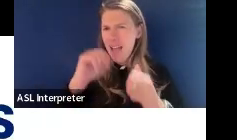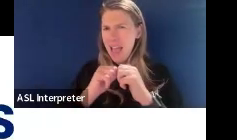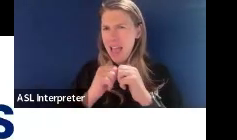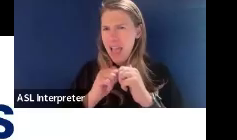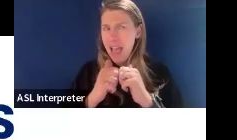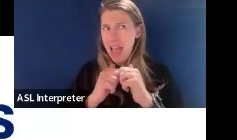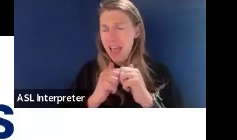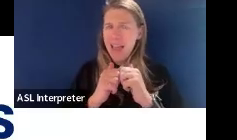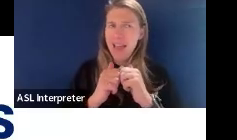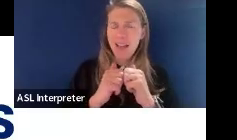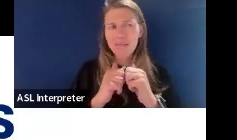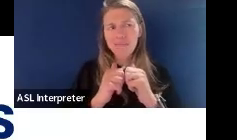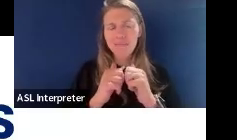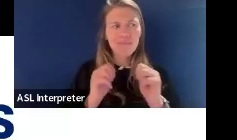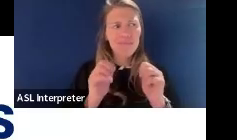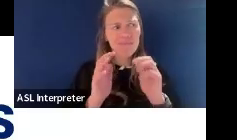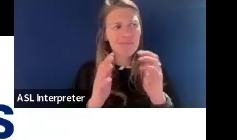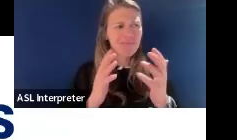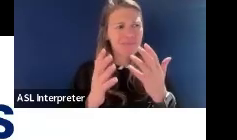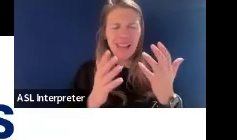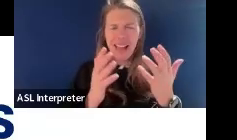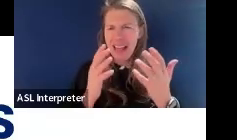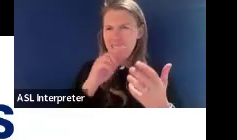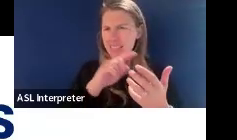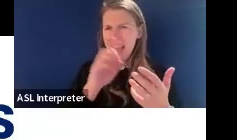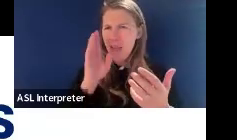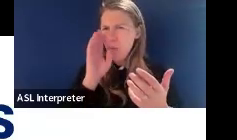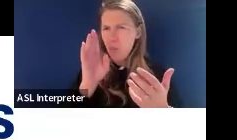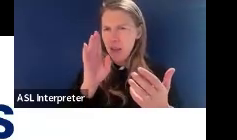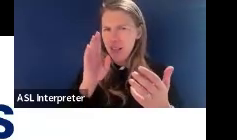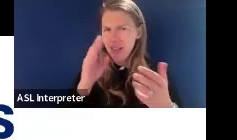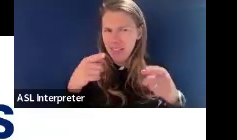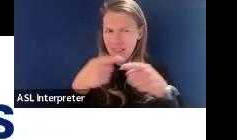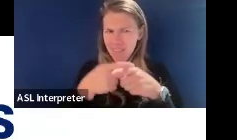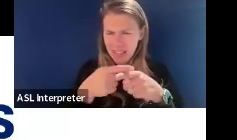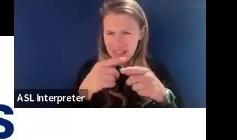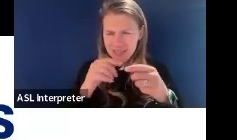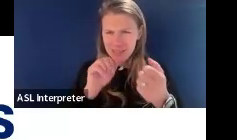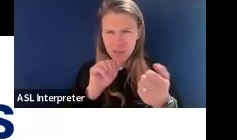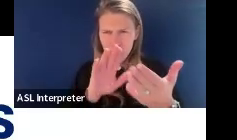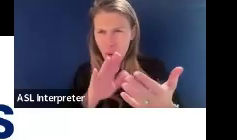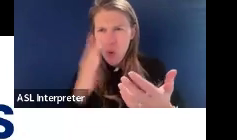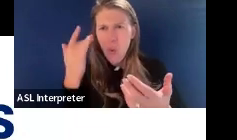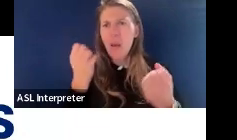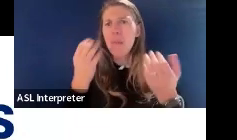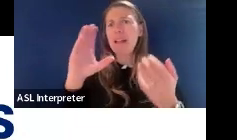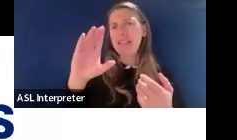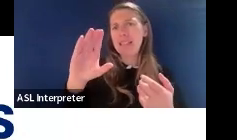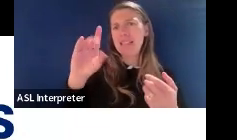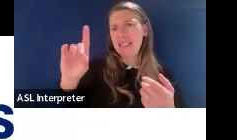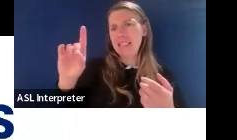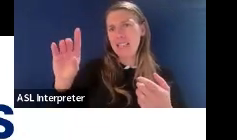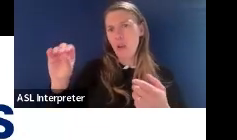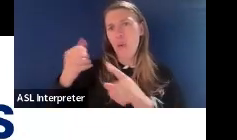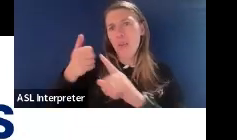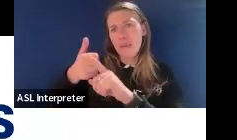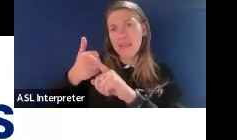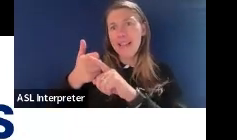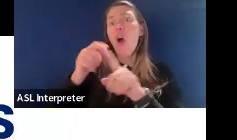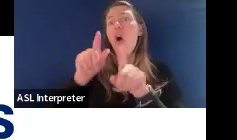but how are they going to address the conflict because a lot of CDDOS are also